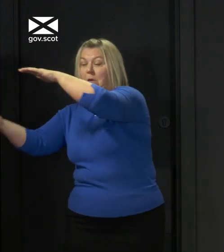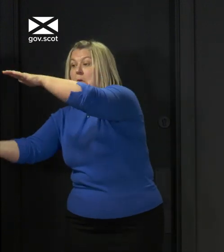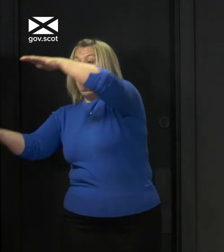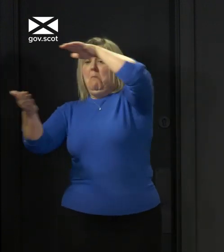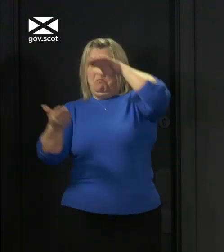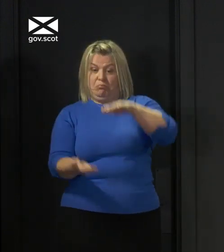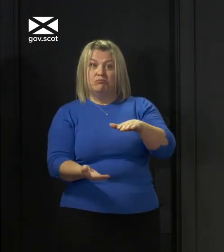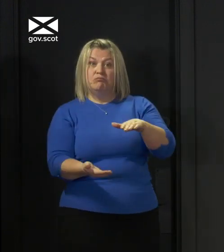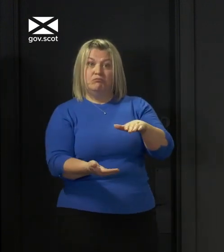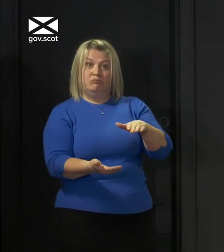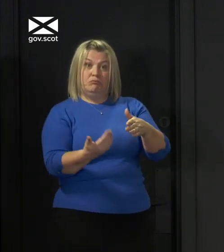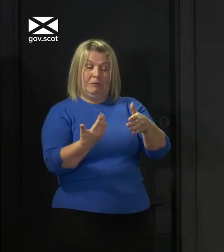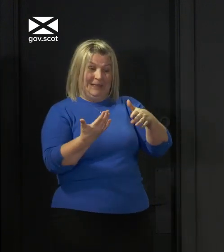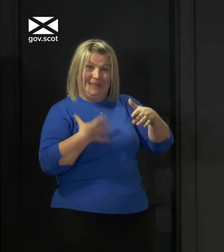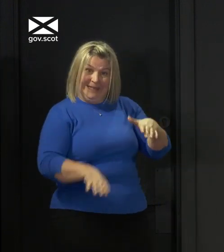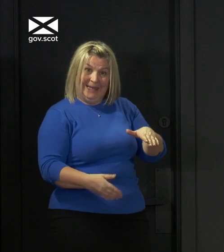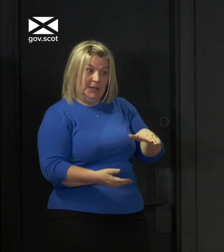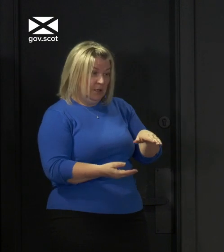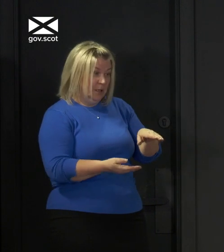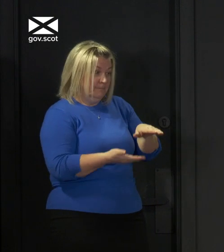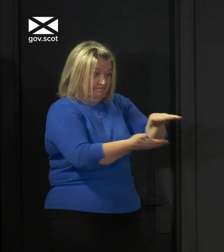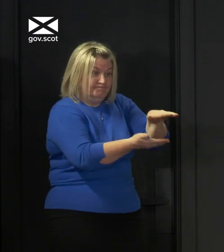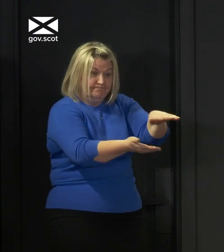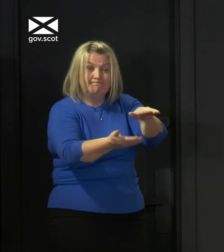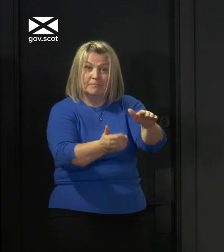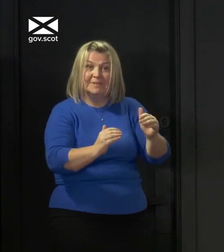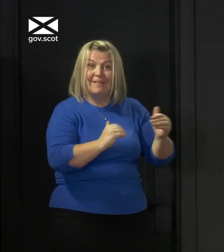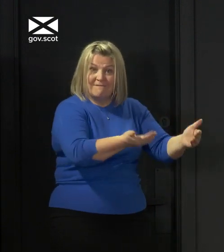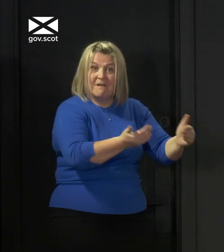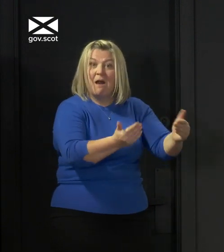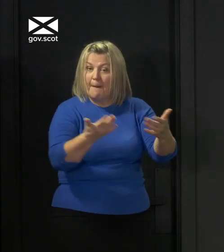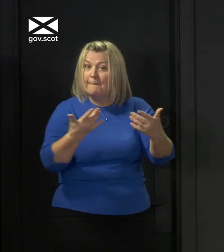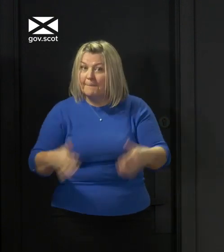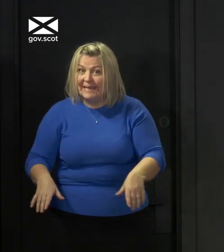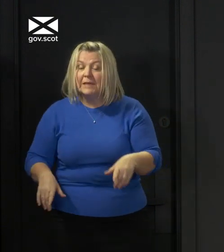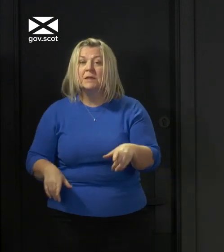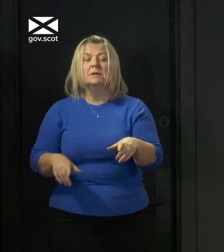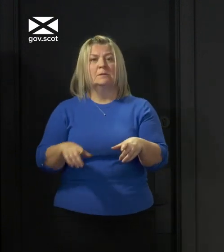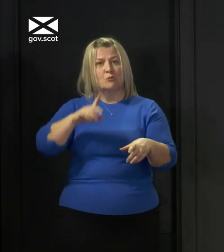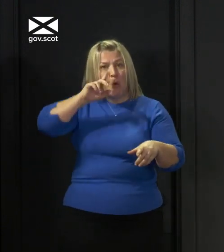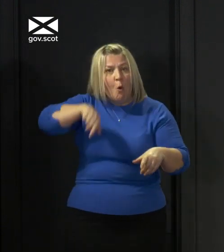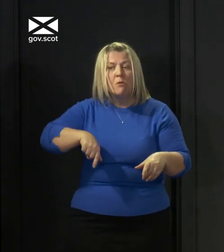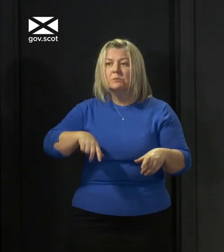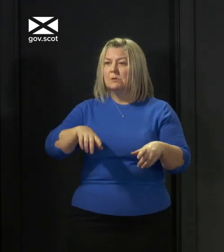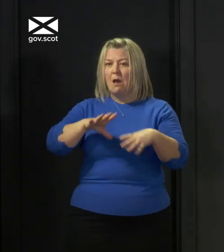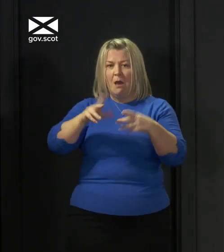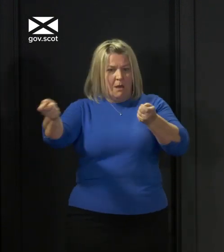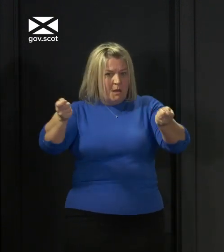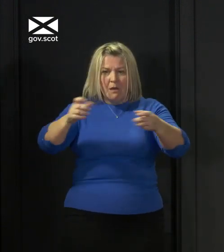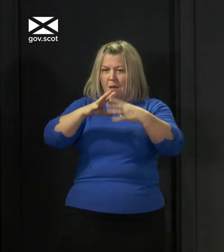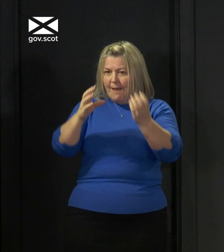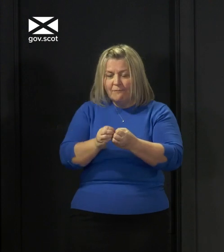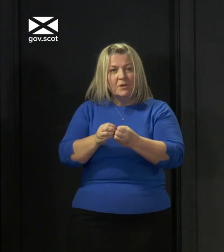predictions of how much stock we have got and what we are doing in terms of orders and discussions with other countries across the UK to replenish